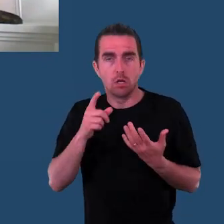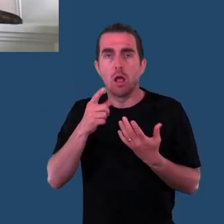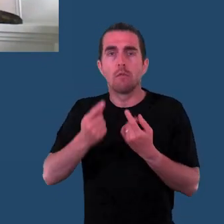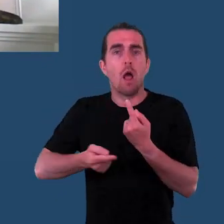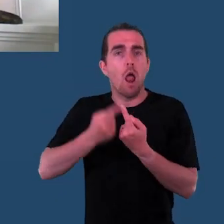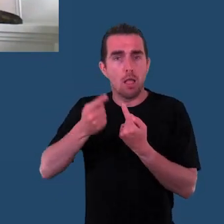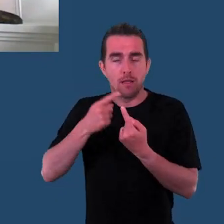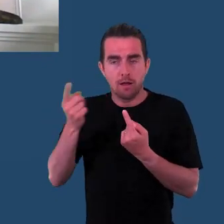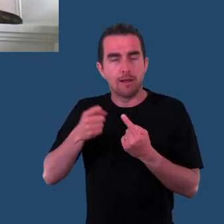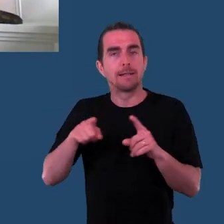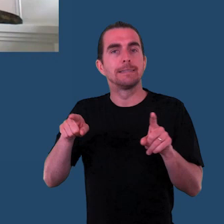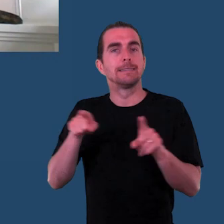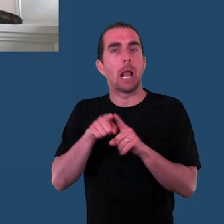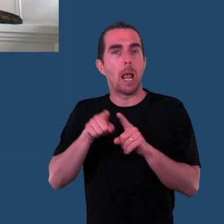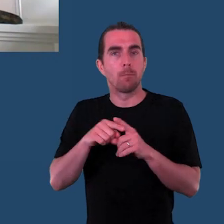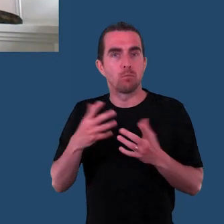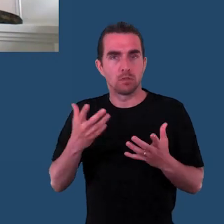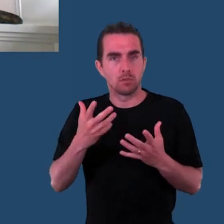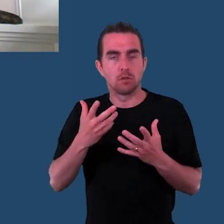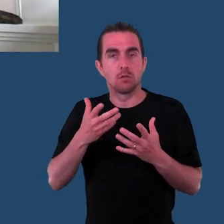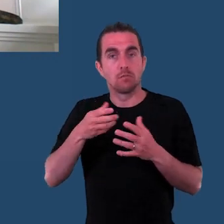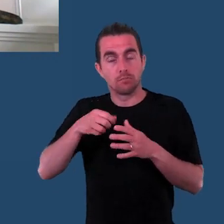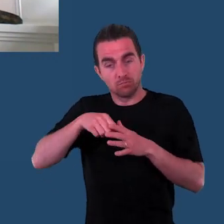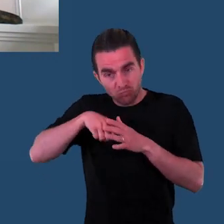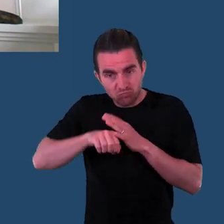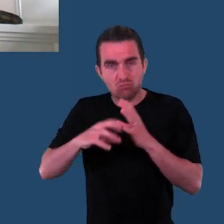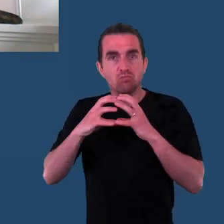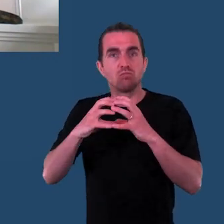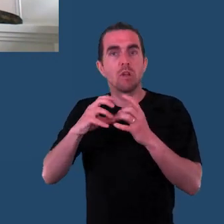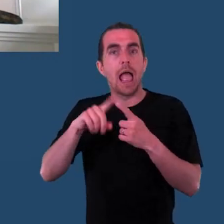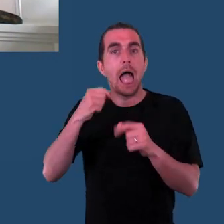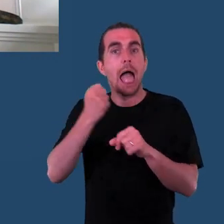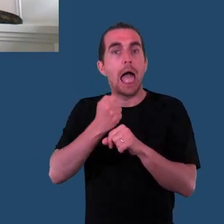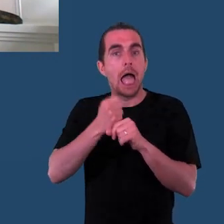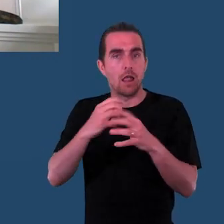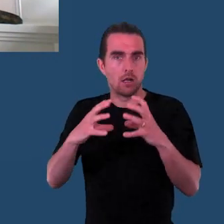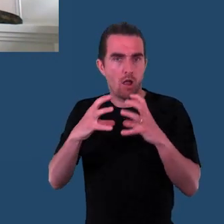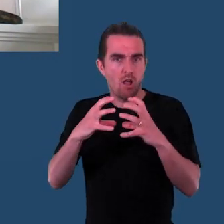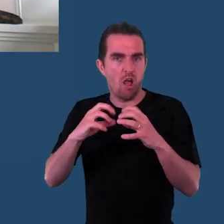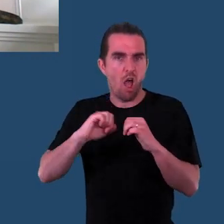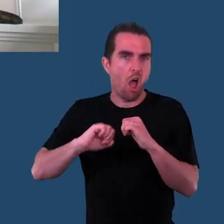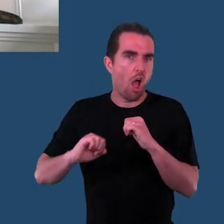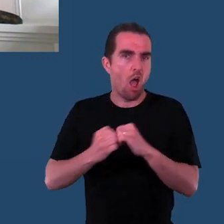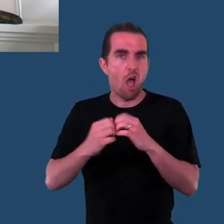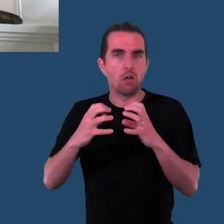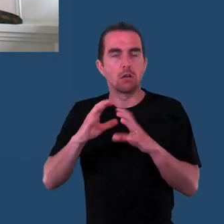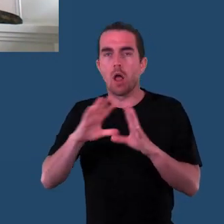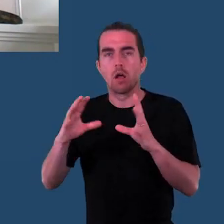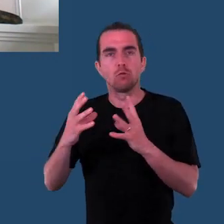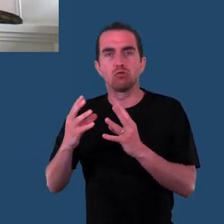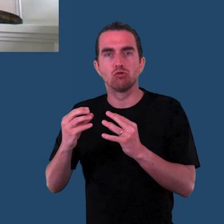So, that's another feature they share in common, along with laying hard-shelled eggs, as opposed to soft-shelled eggs,